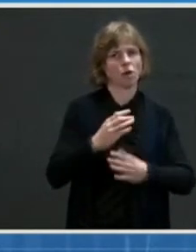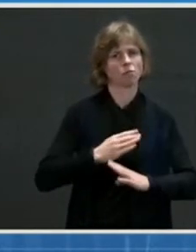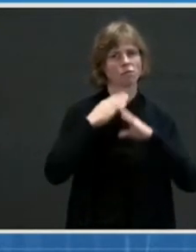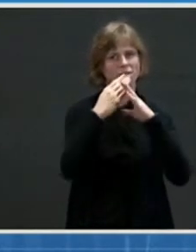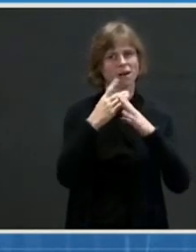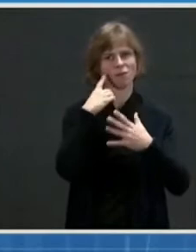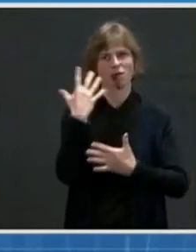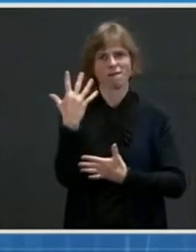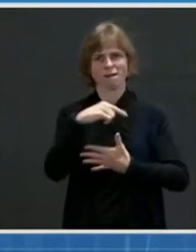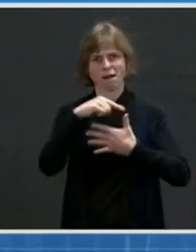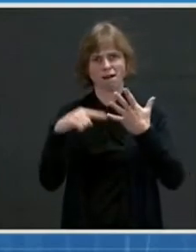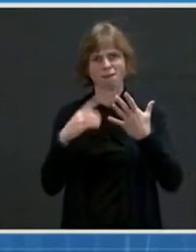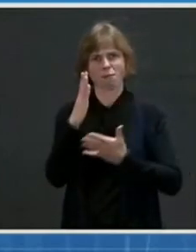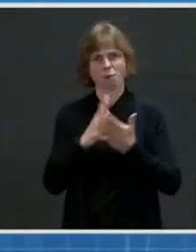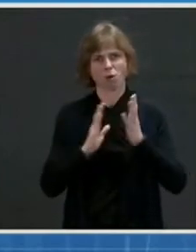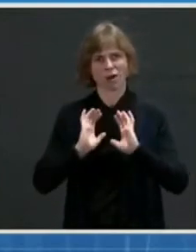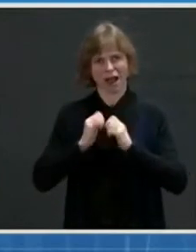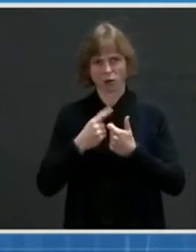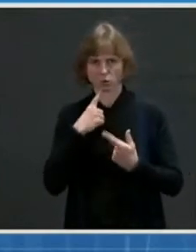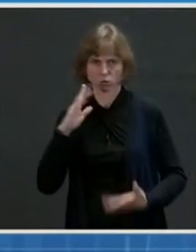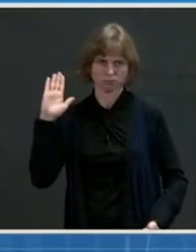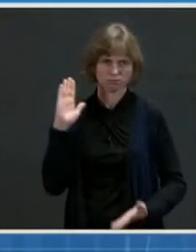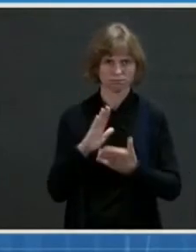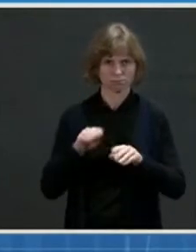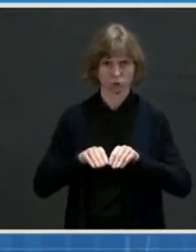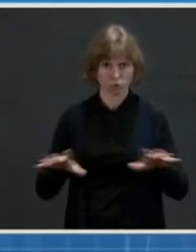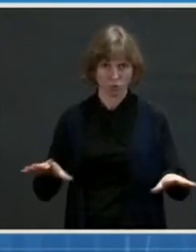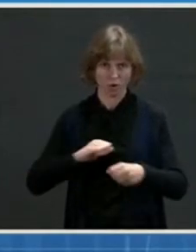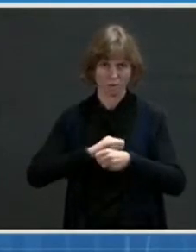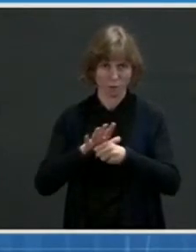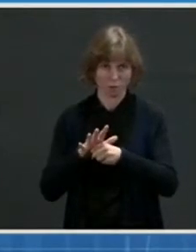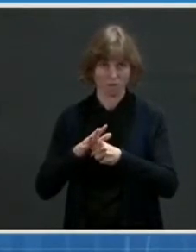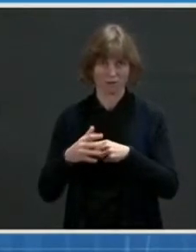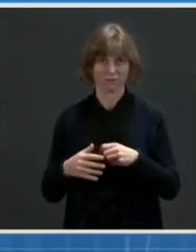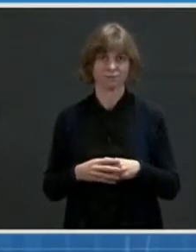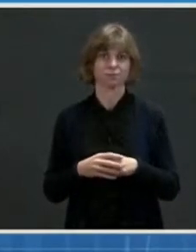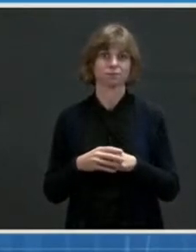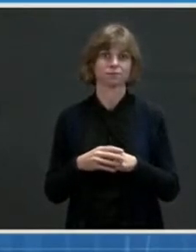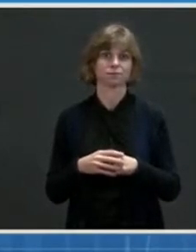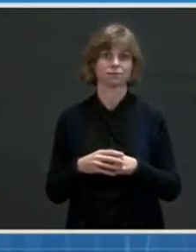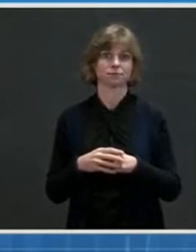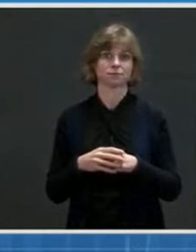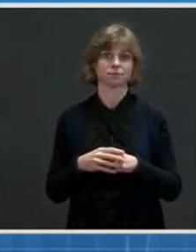LAYER OF PROTECTION THAT CAN BE ADDED TO THE FIVE KEY LAYERED